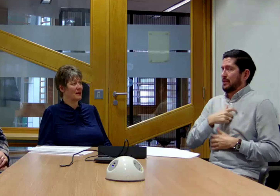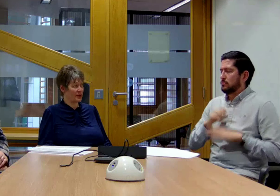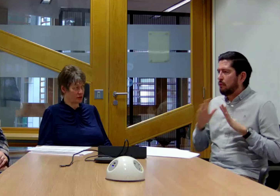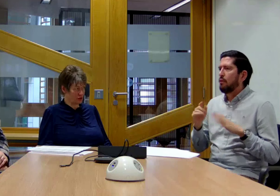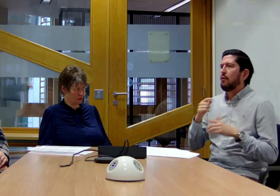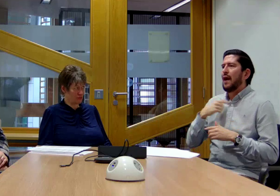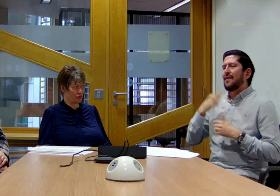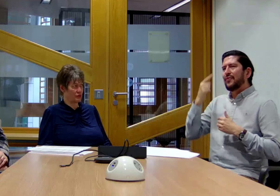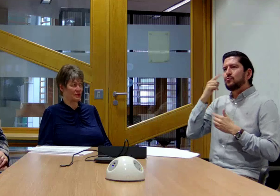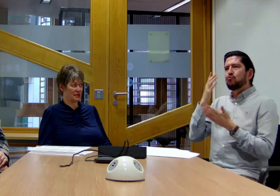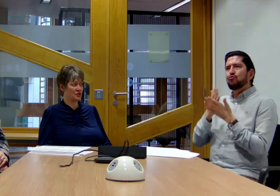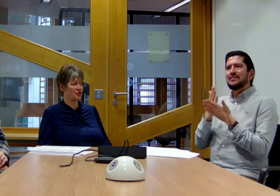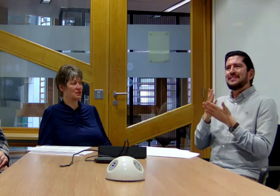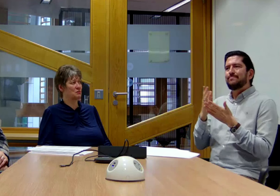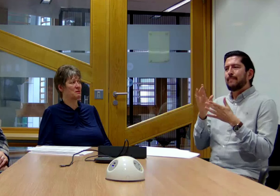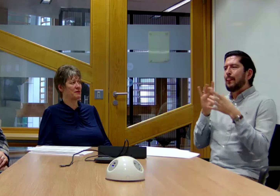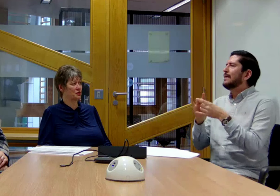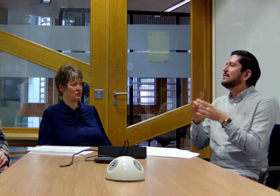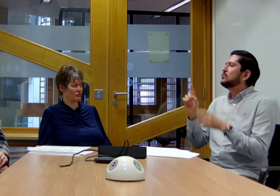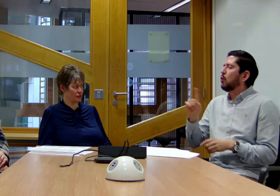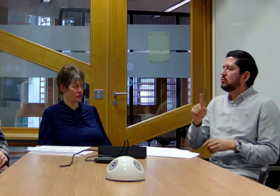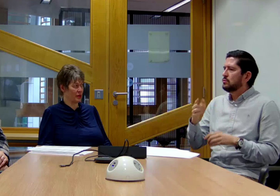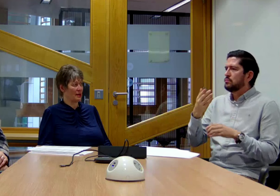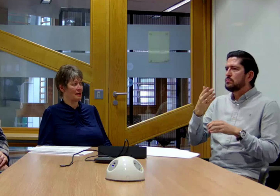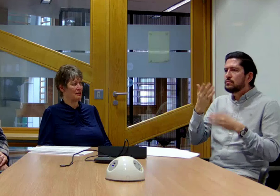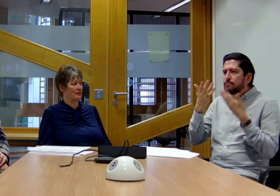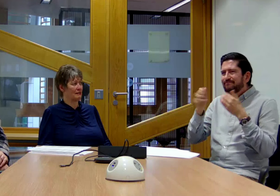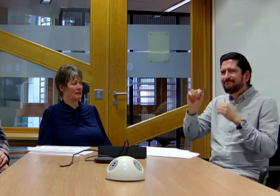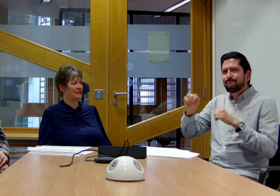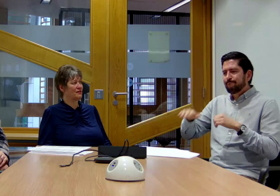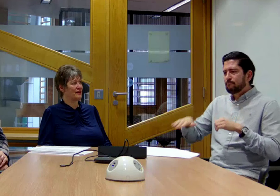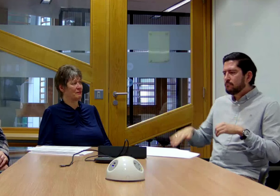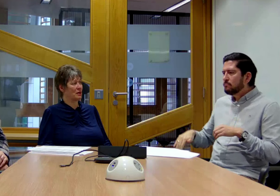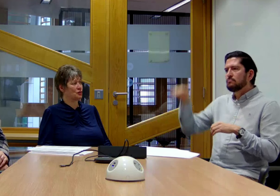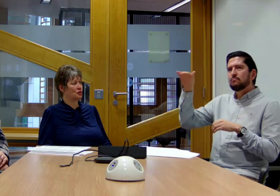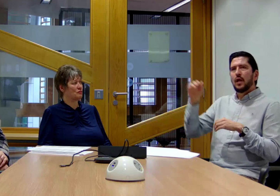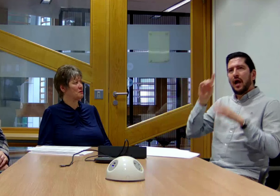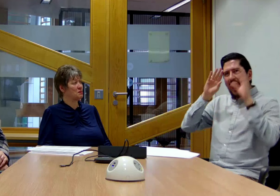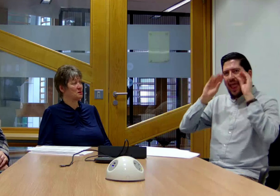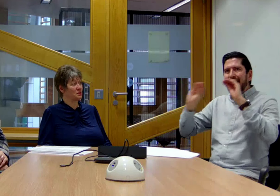for them. So there is a bit of variety there. My personal view is that, and I stress it's